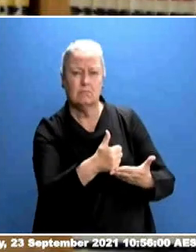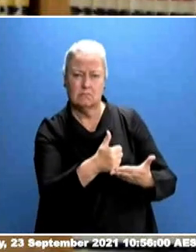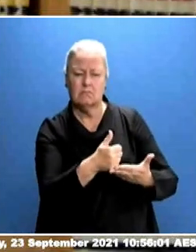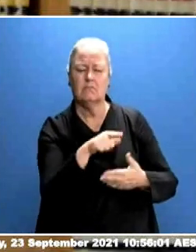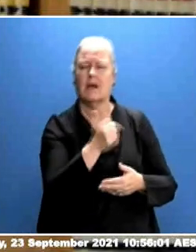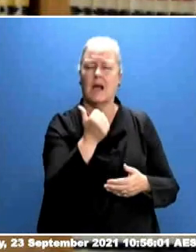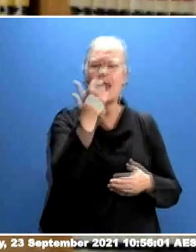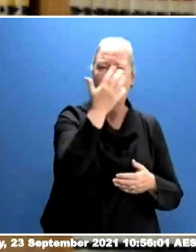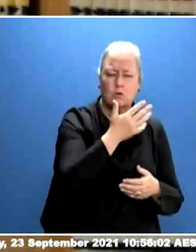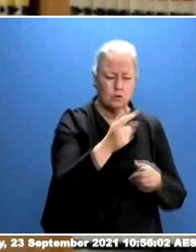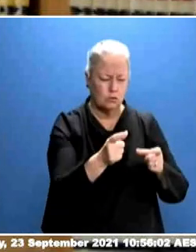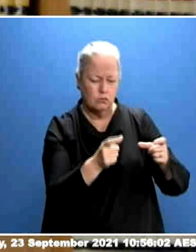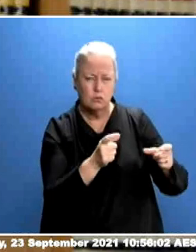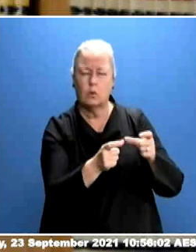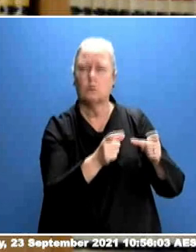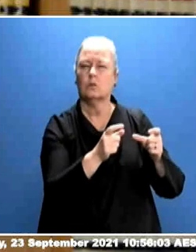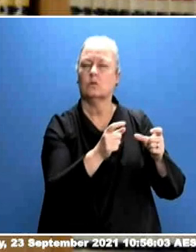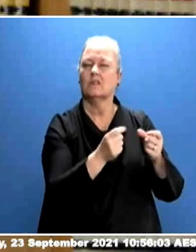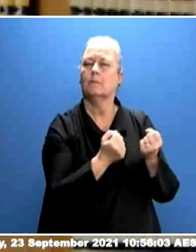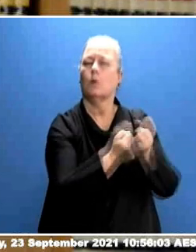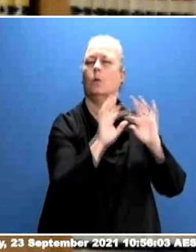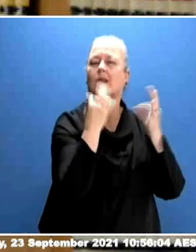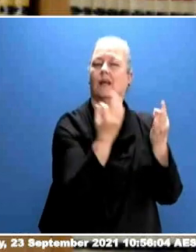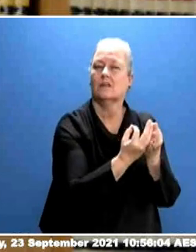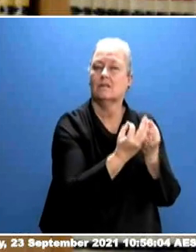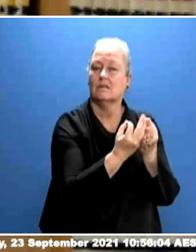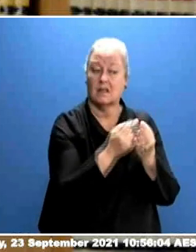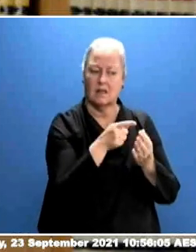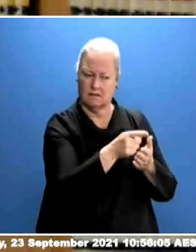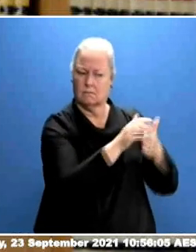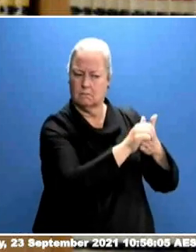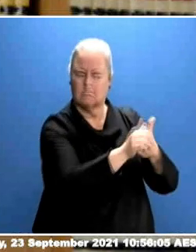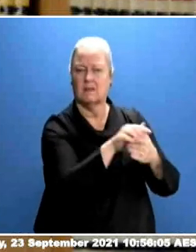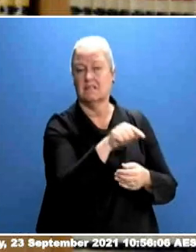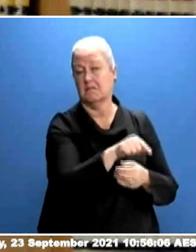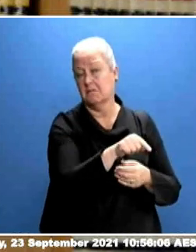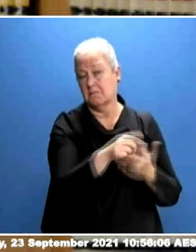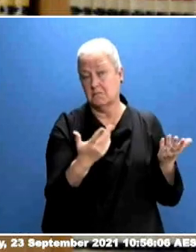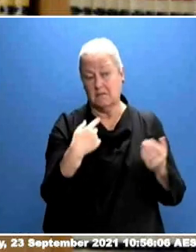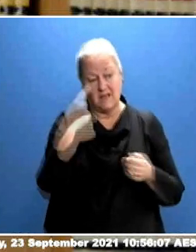to be leading the care of the Aboriginal children that are requiring that level of intensive support.